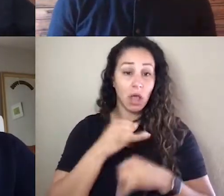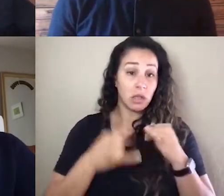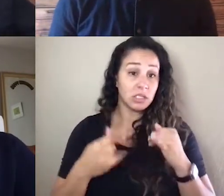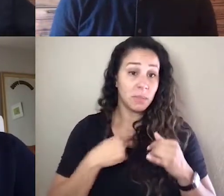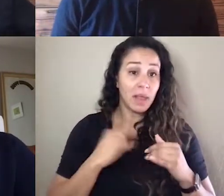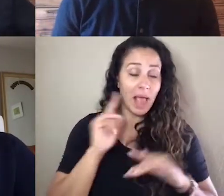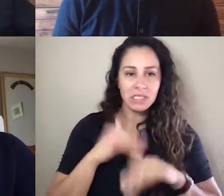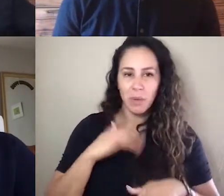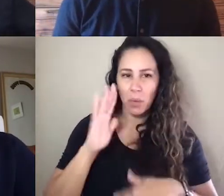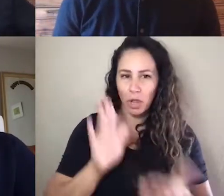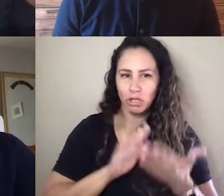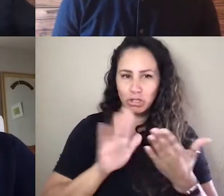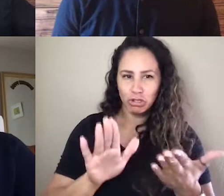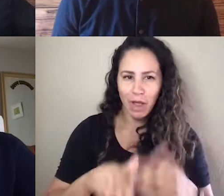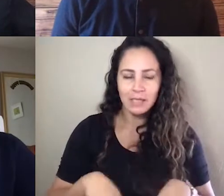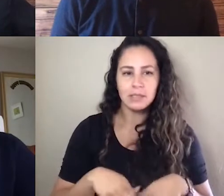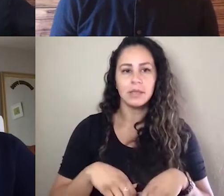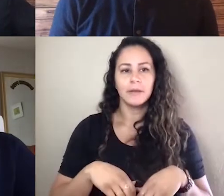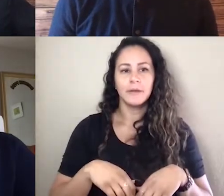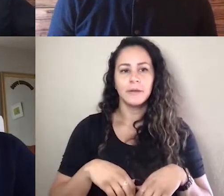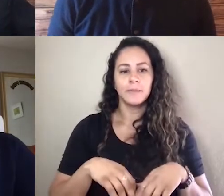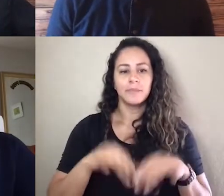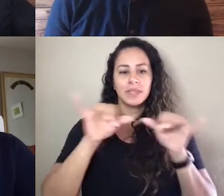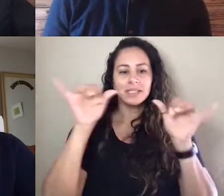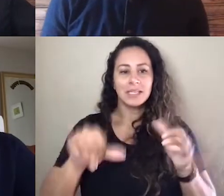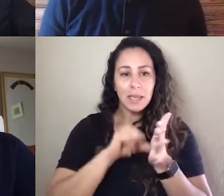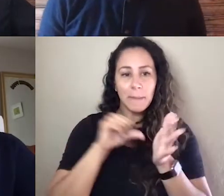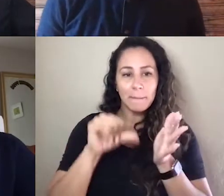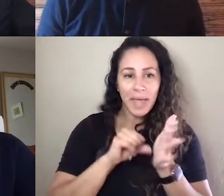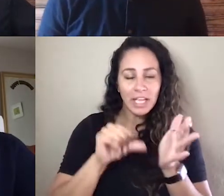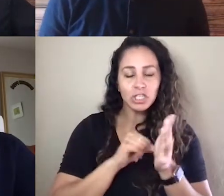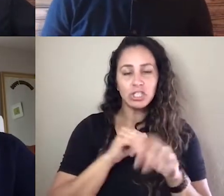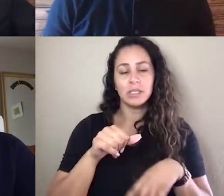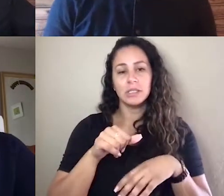SYSTEM PAGES IS SOMETHING THAT I EXPECT US TO ADDRESS.